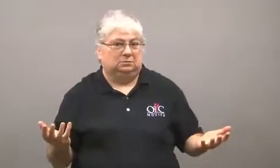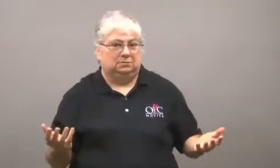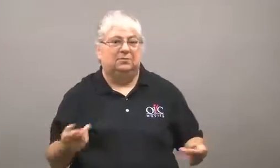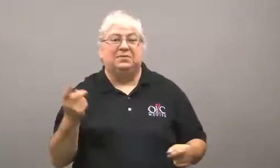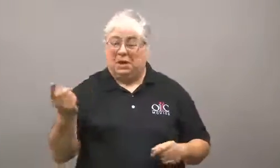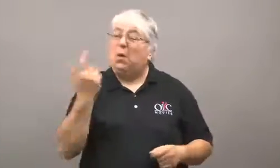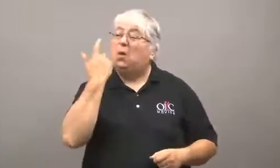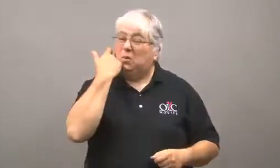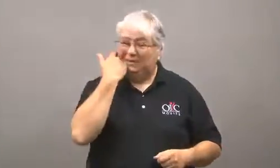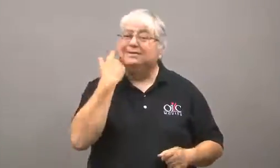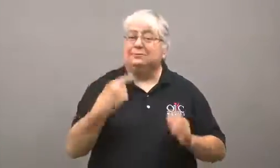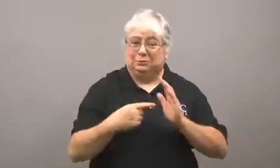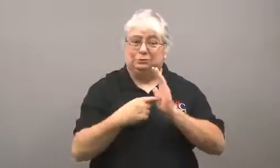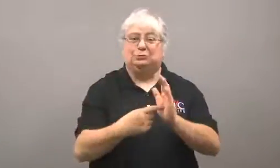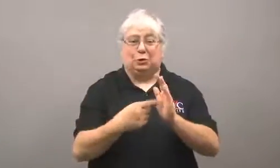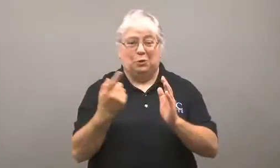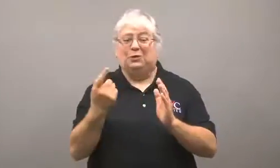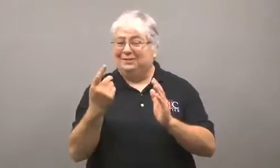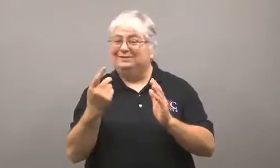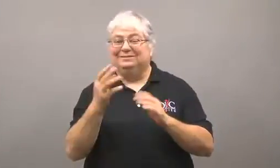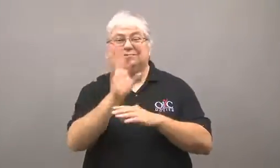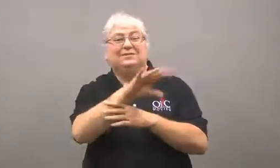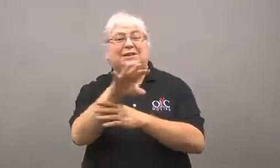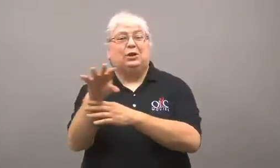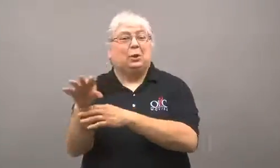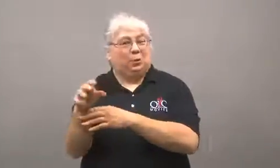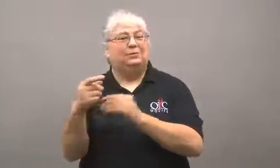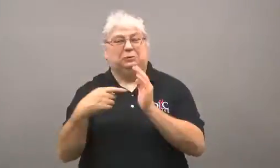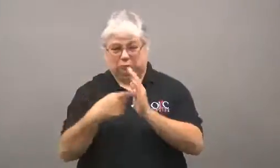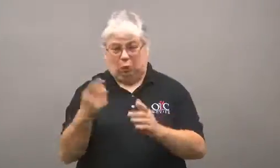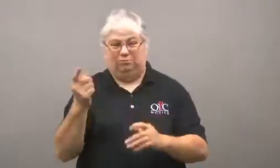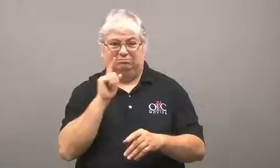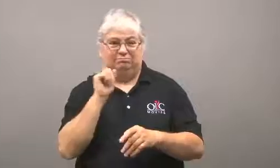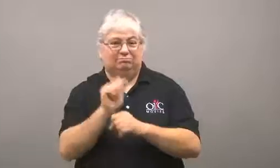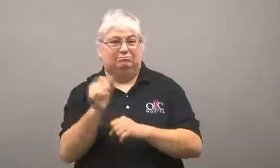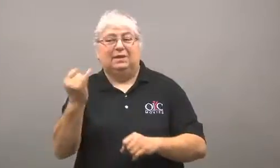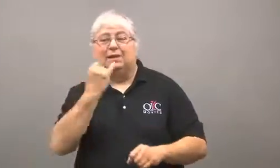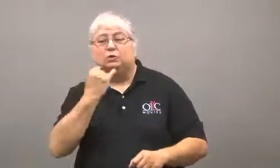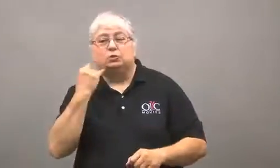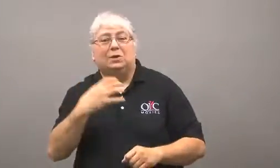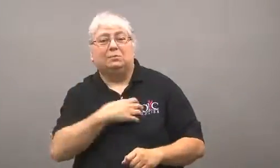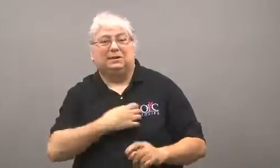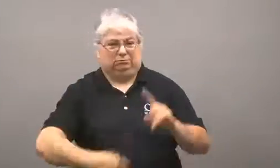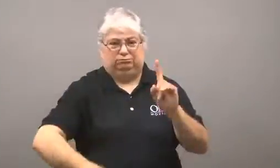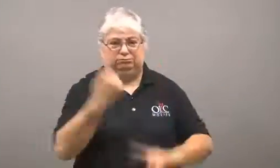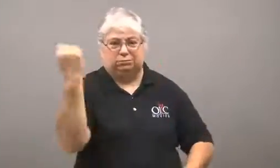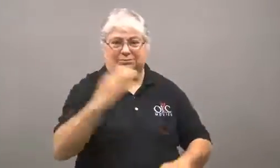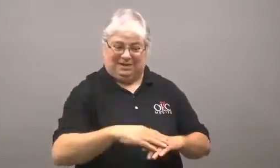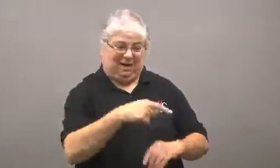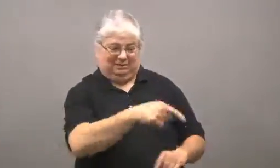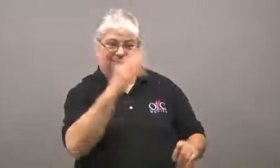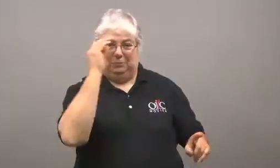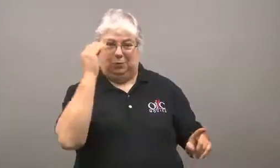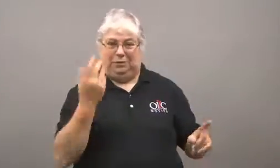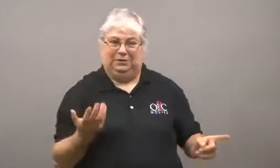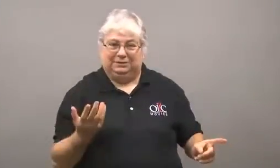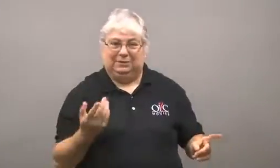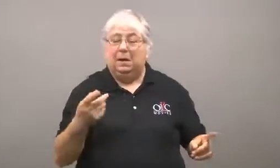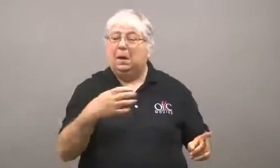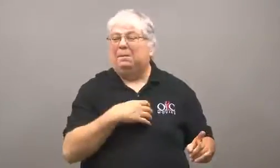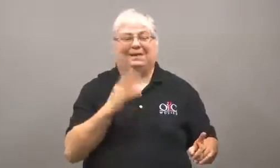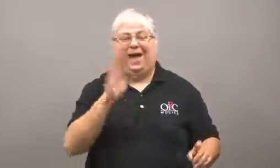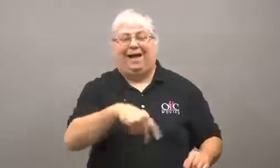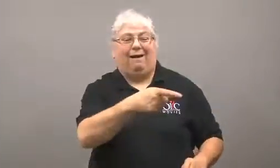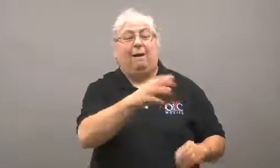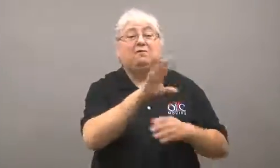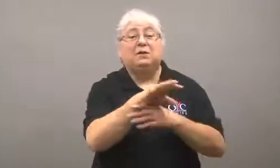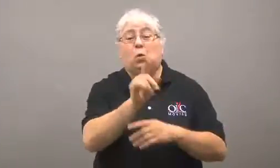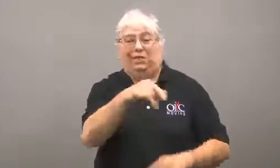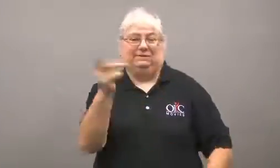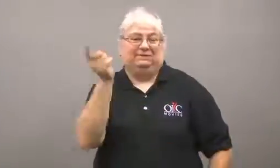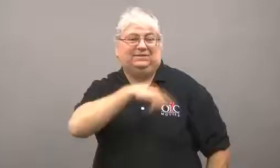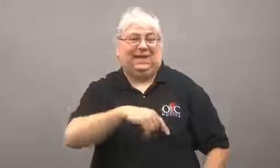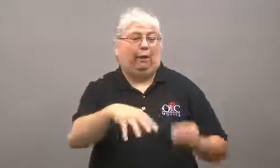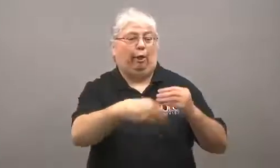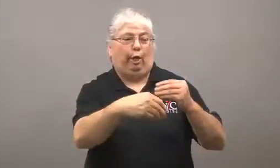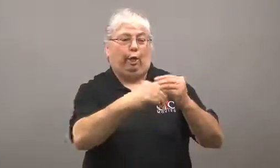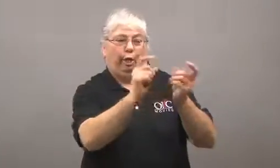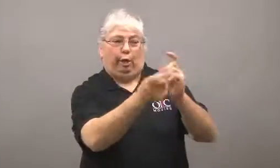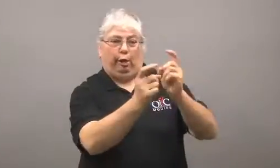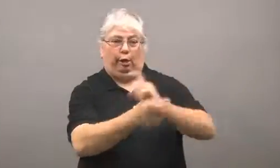A video was distributed showing Israeli police beating him up.